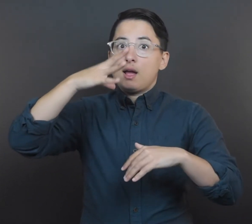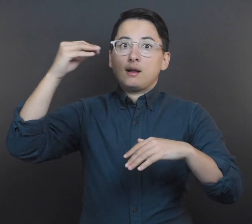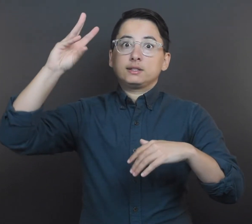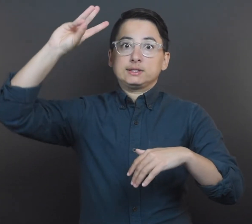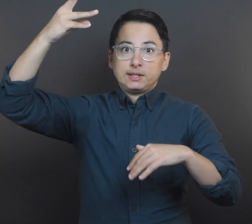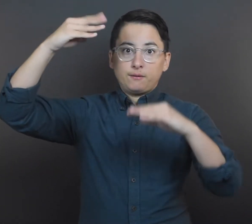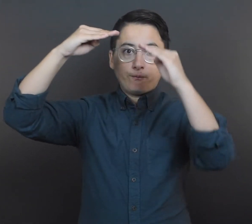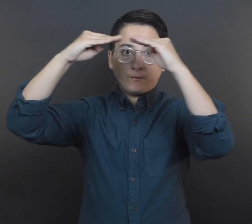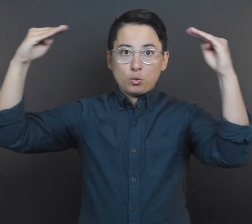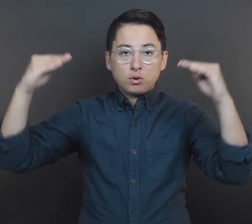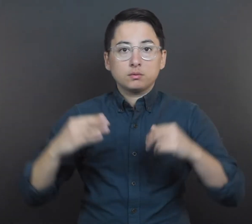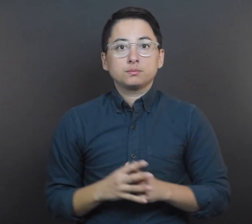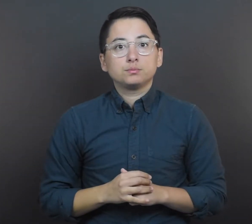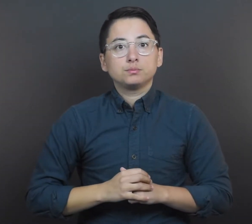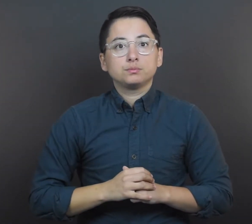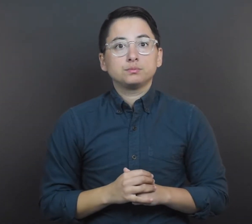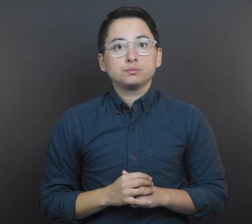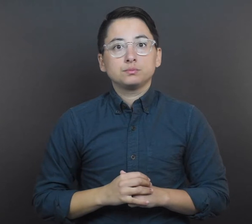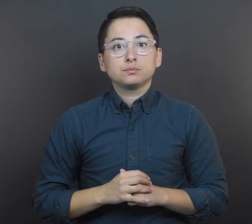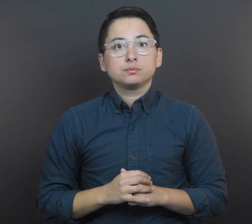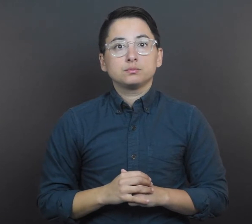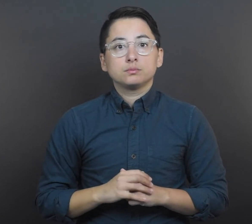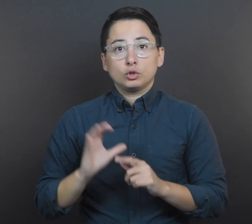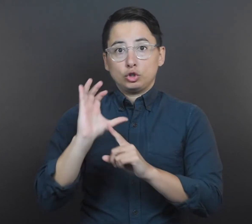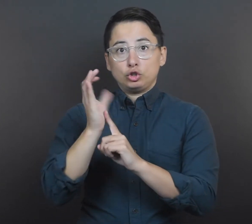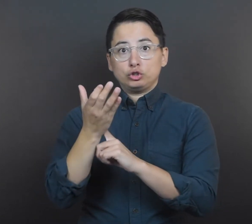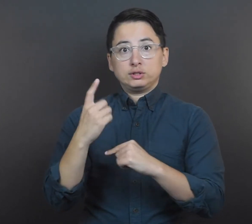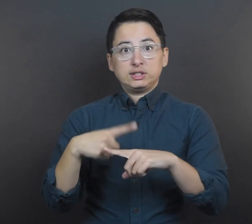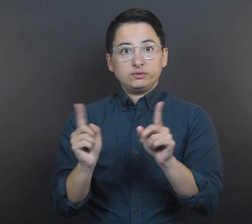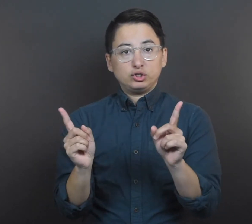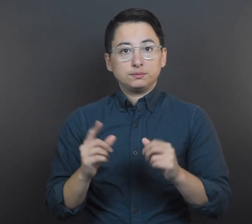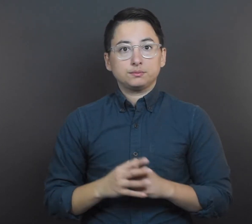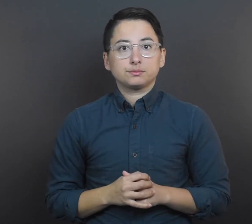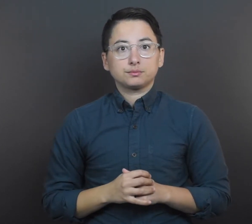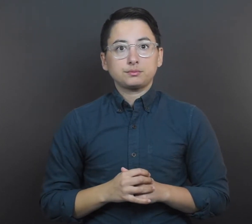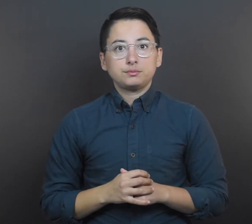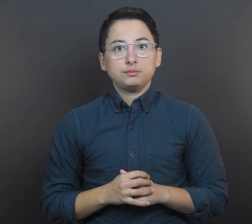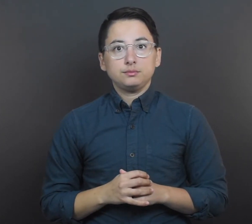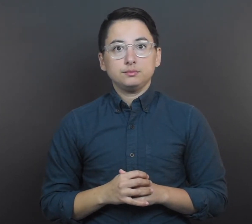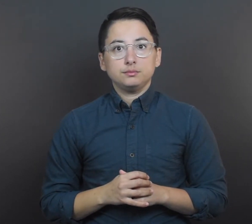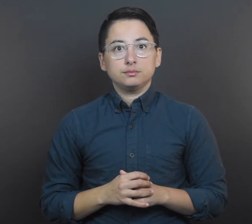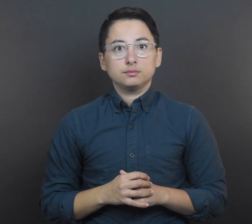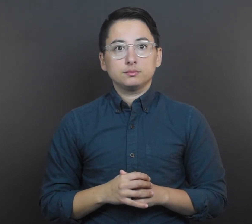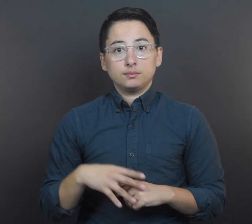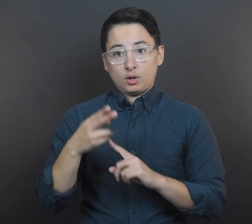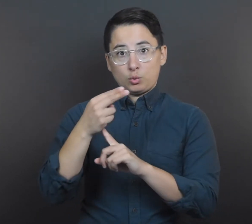Measles cases and their contacts occupied the fifth and final floor.